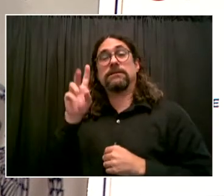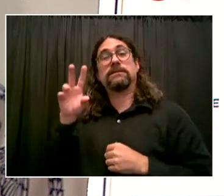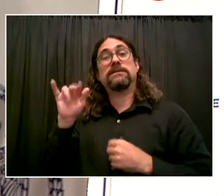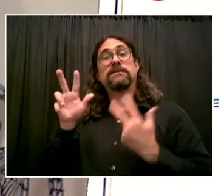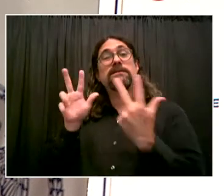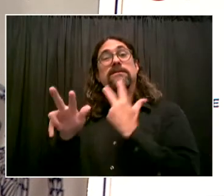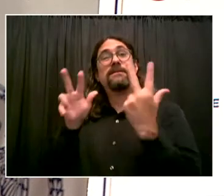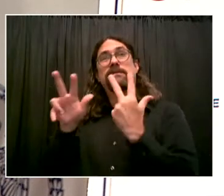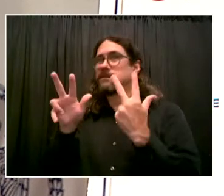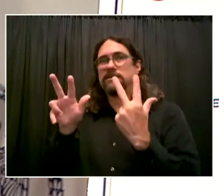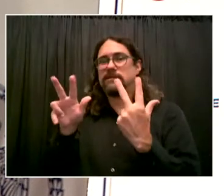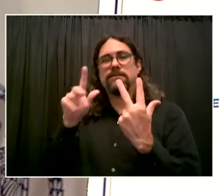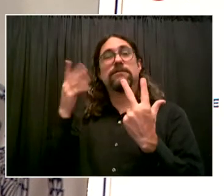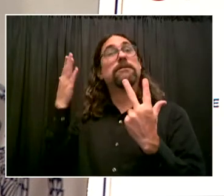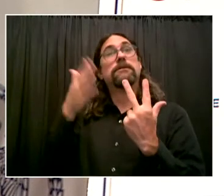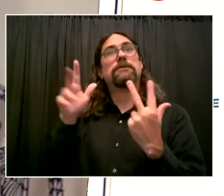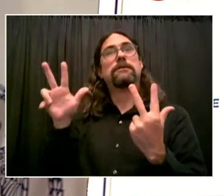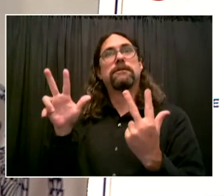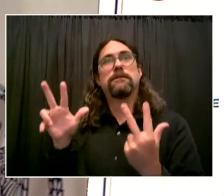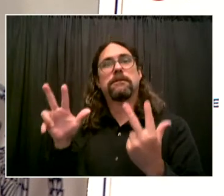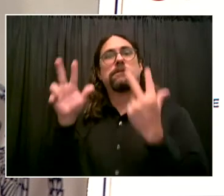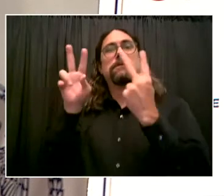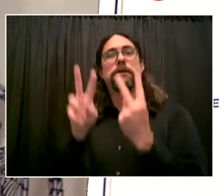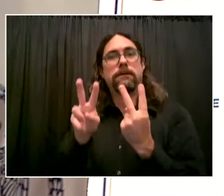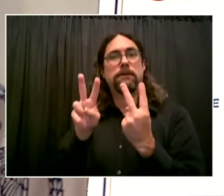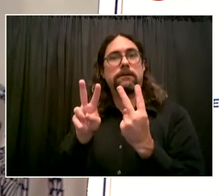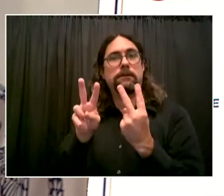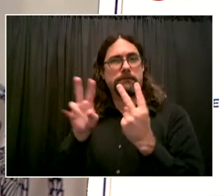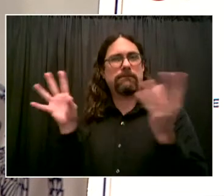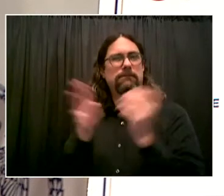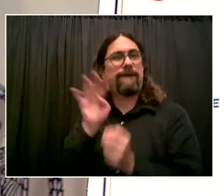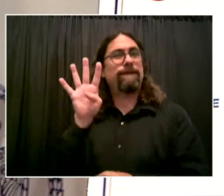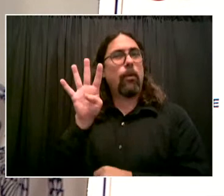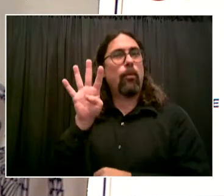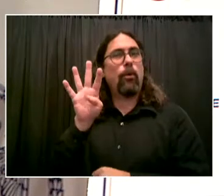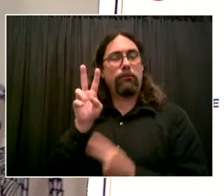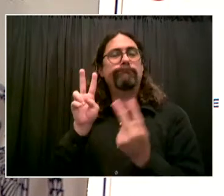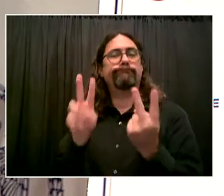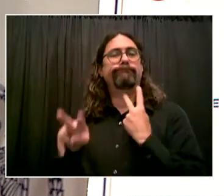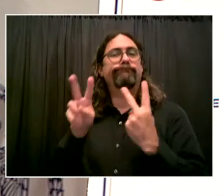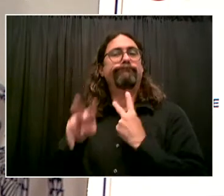SKEPTICAL ABOUT THE PROPOSAL. WOULD YOU BE AMENABLE TO